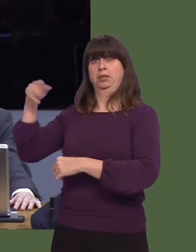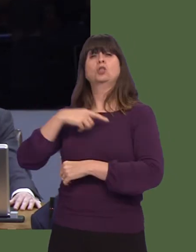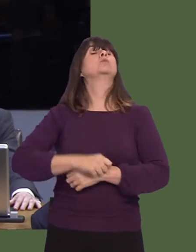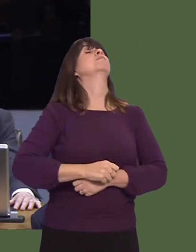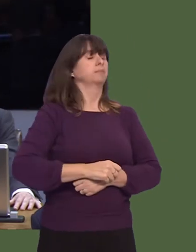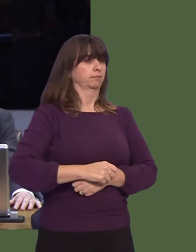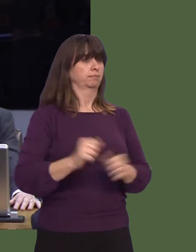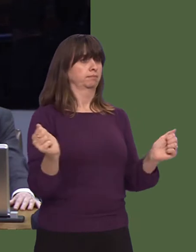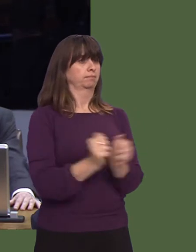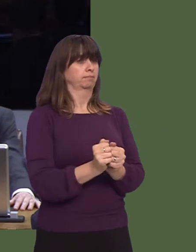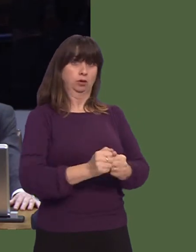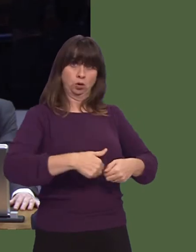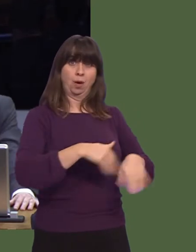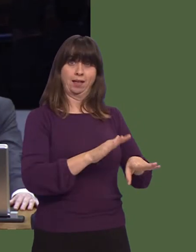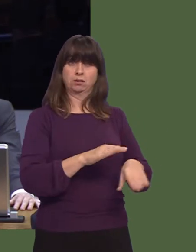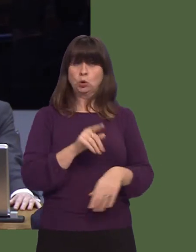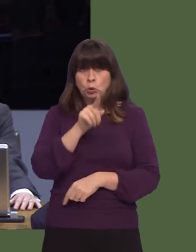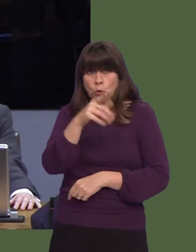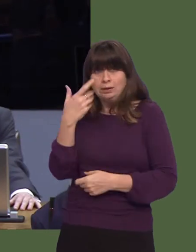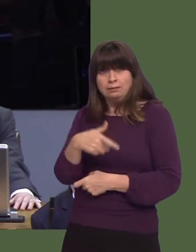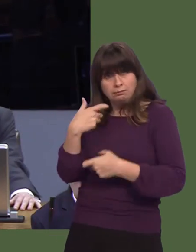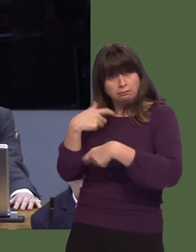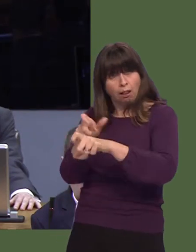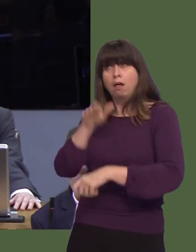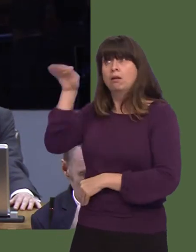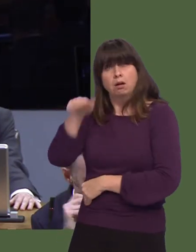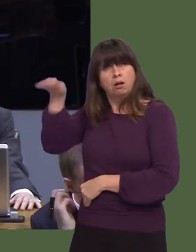ond a ydych chi'n dal i bwyso ar Lywodraeth San Steffan i wneud y cyhoeddiad ddydd Mercher